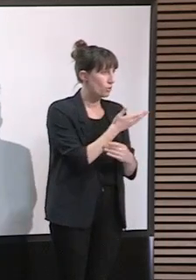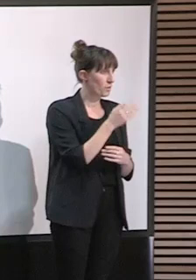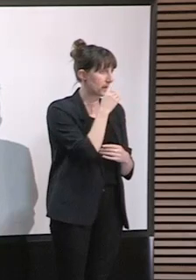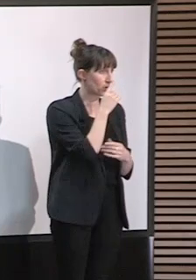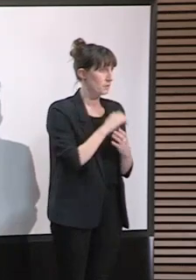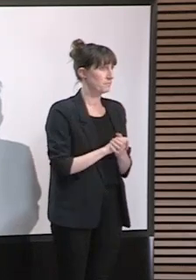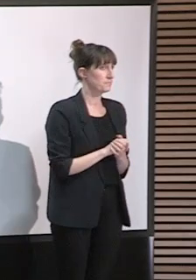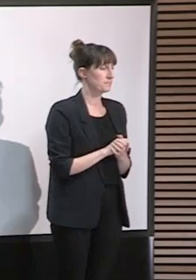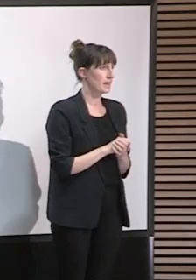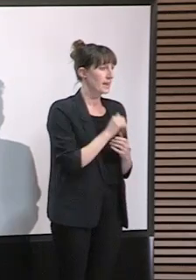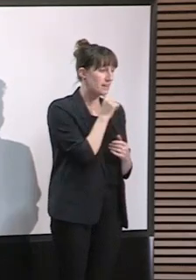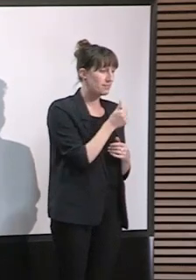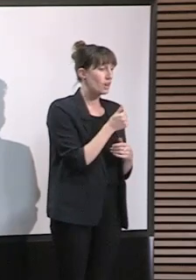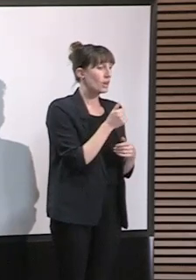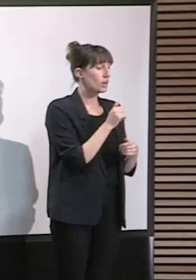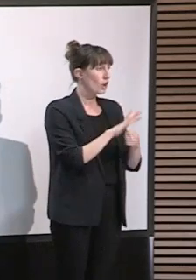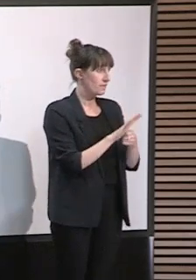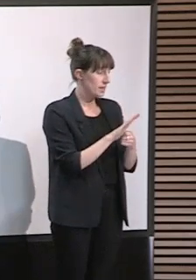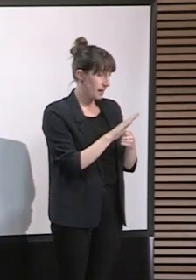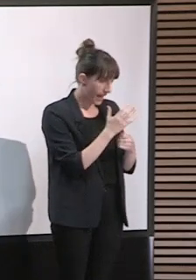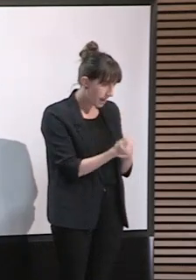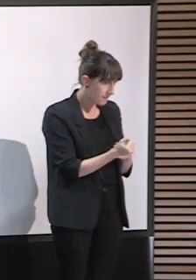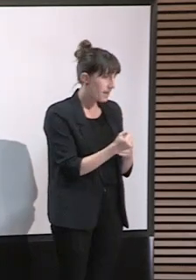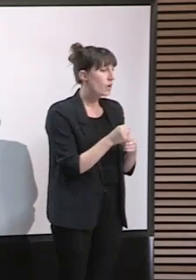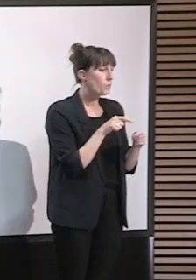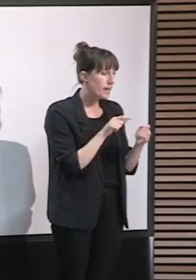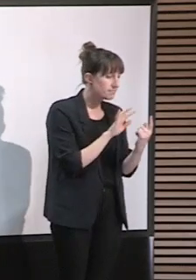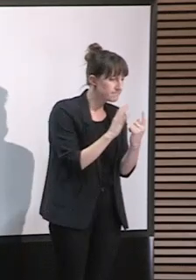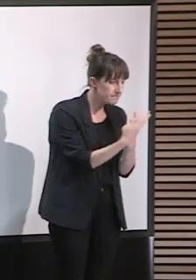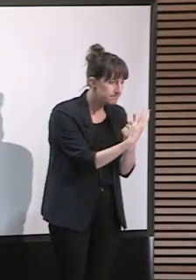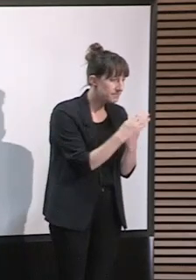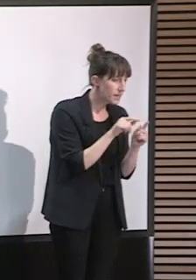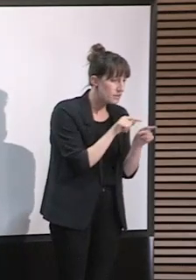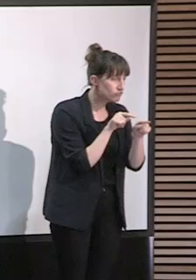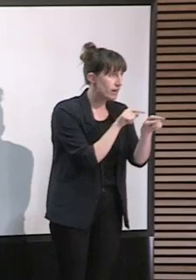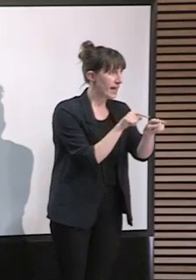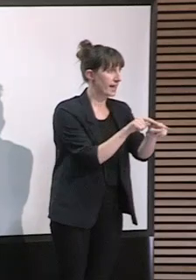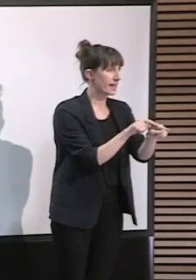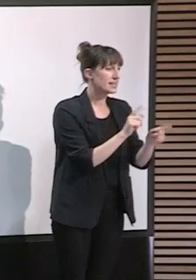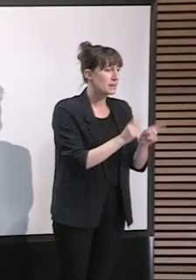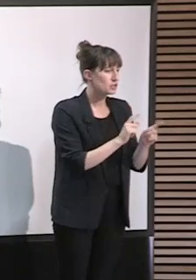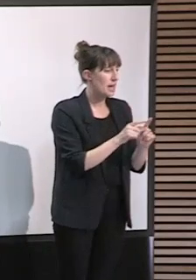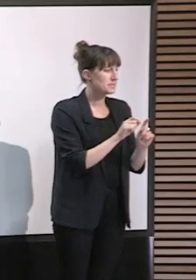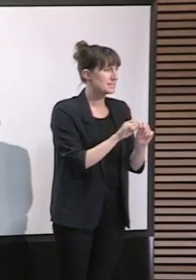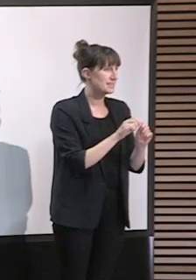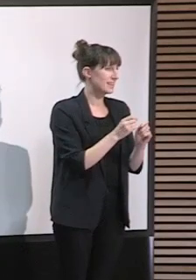they've come into contact with. There is a map, they map out the relationships between the different positive test